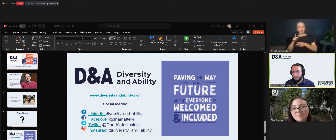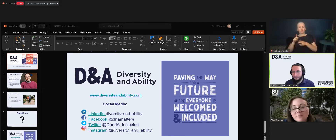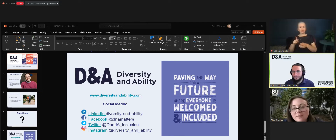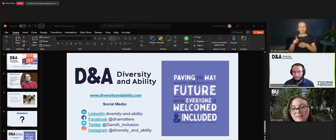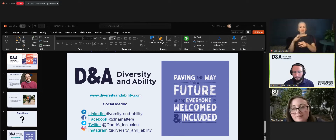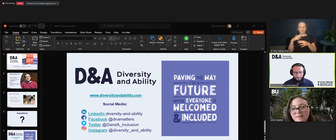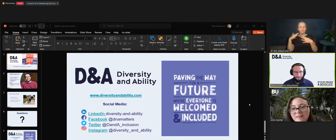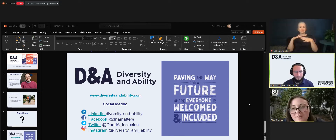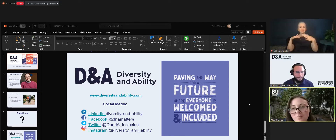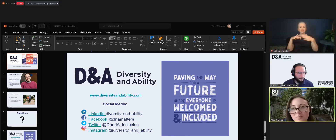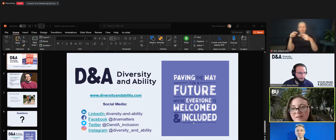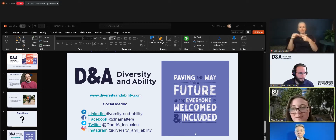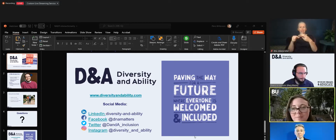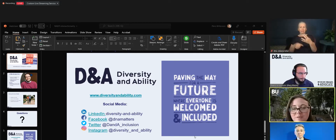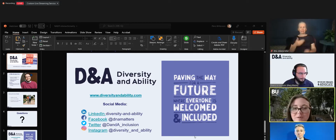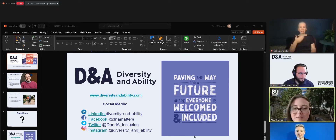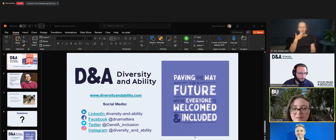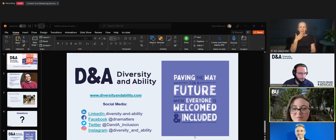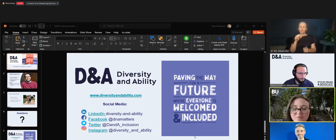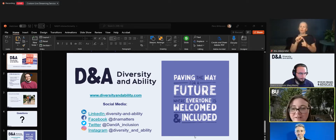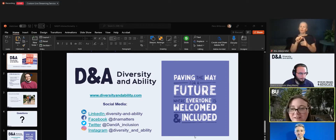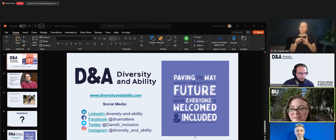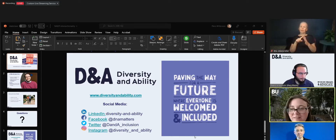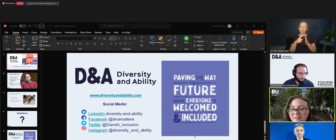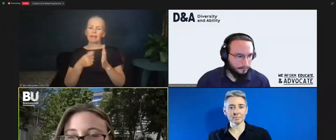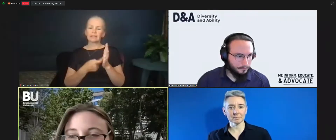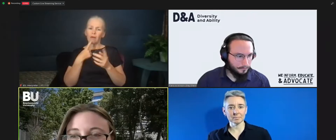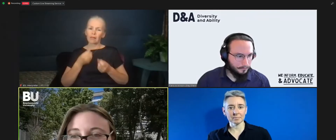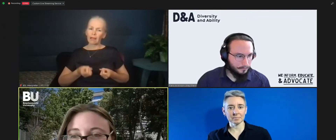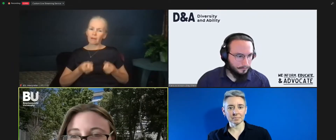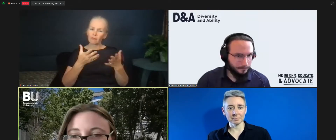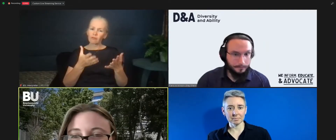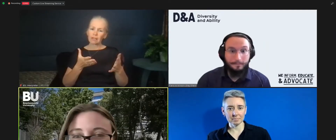Alice: Thank you, Piers. I'm assuming those are free and accessible to all?